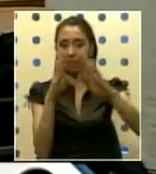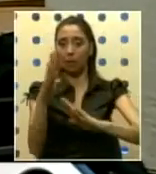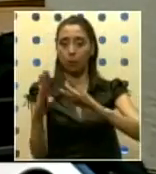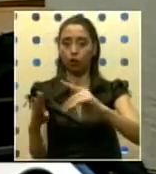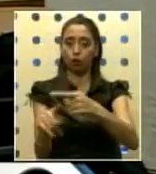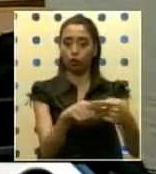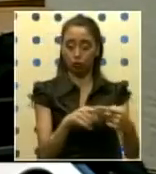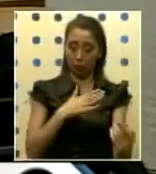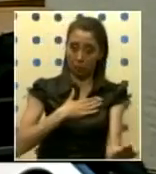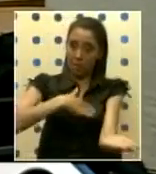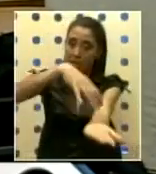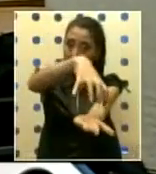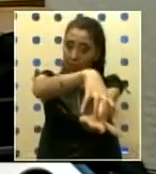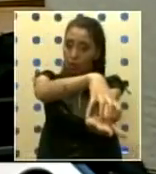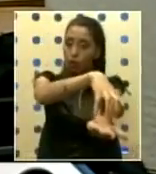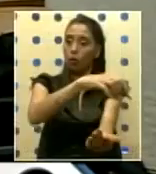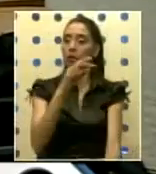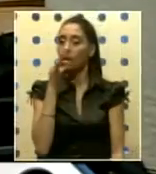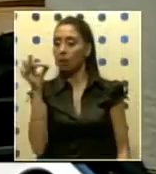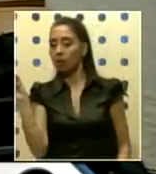at least in my region, as the deputy mentioned--